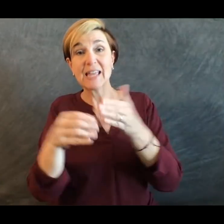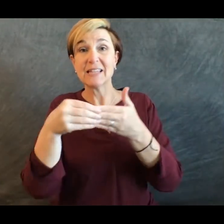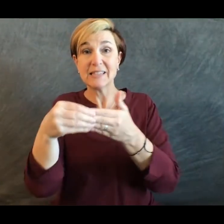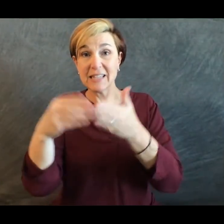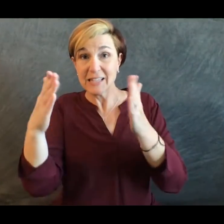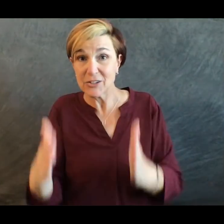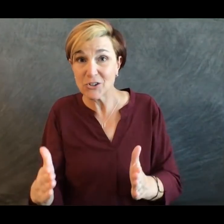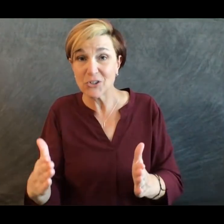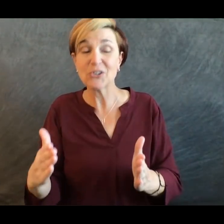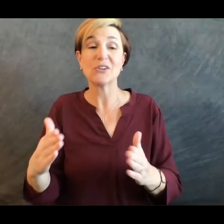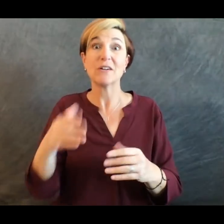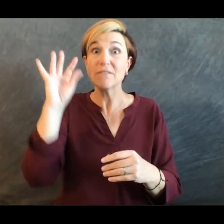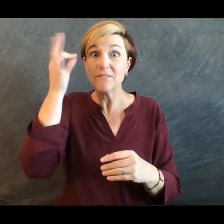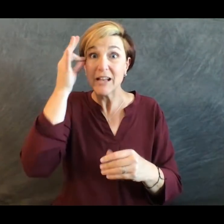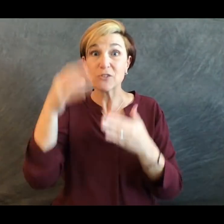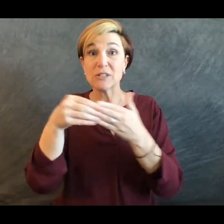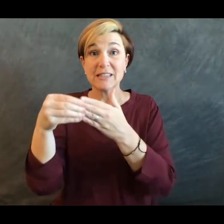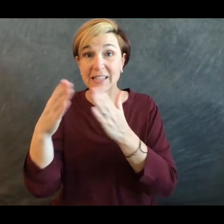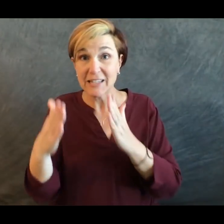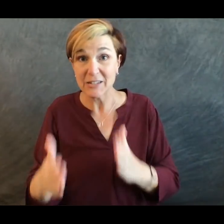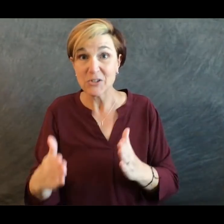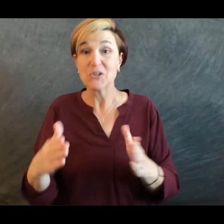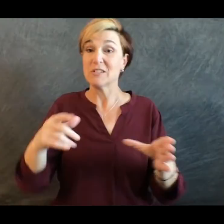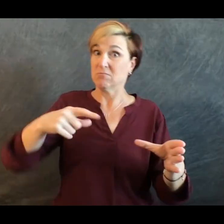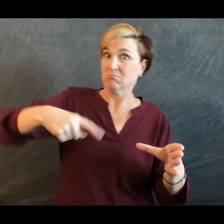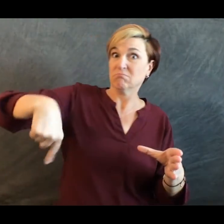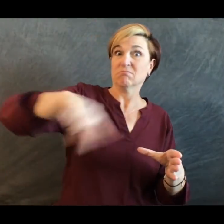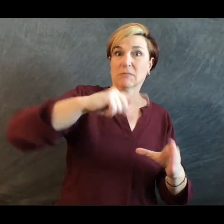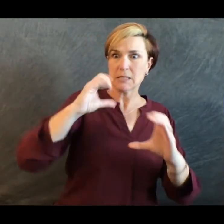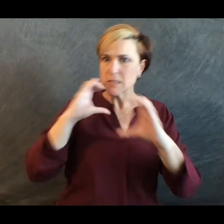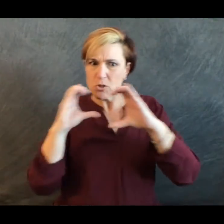working together to really change the course of this pandemic working with